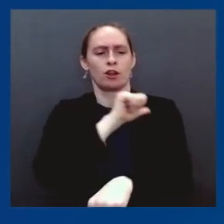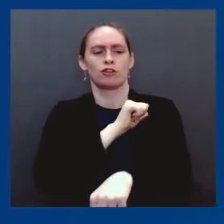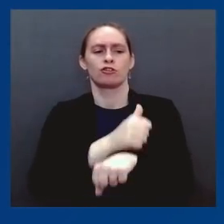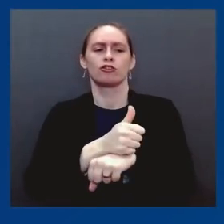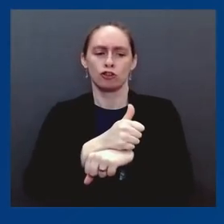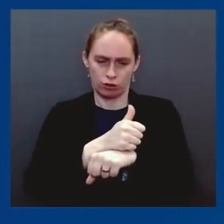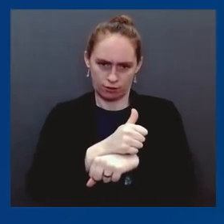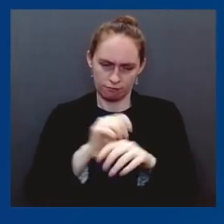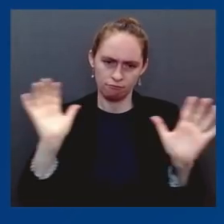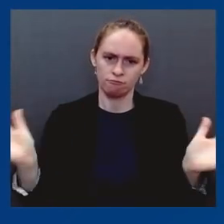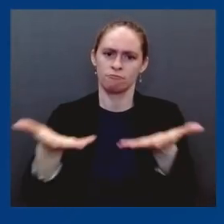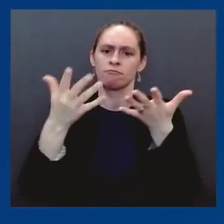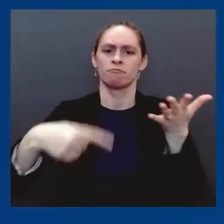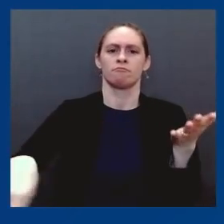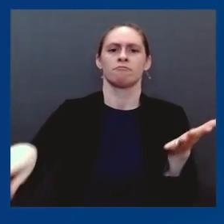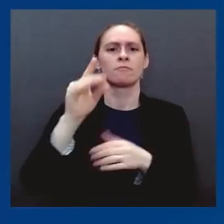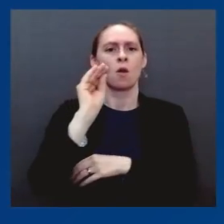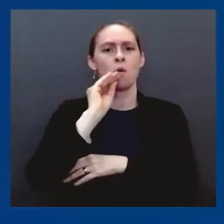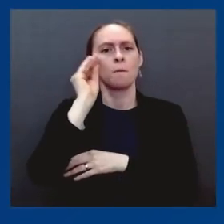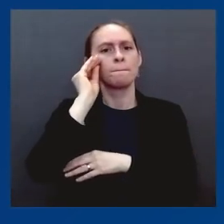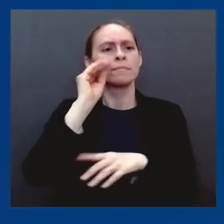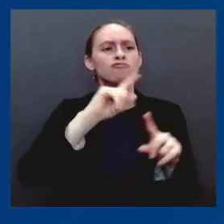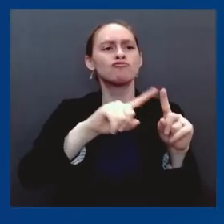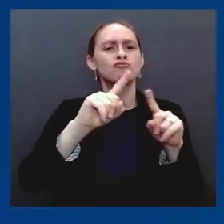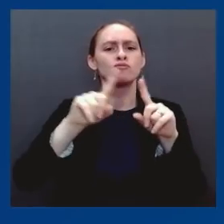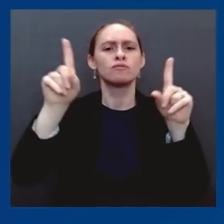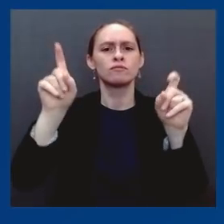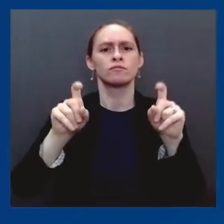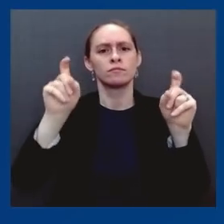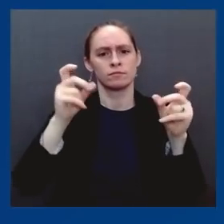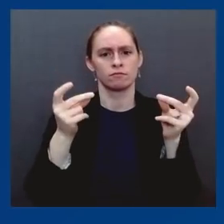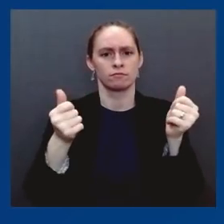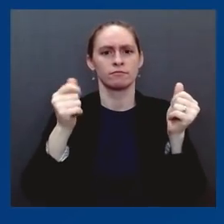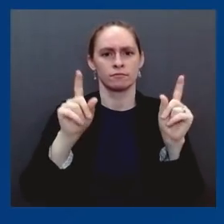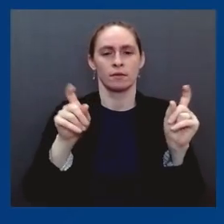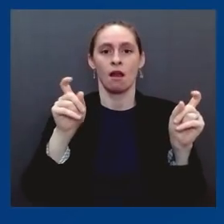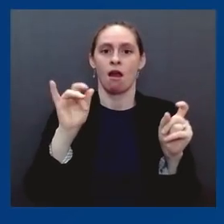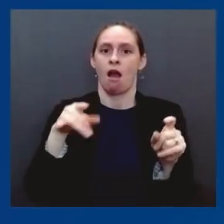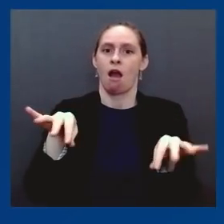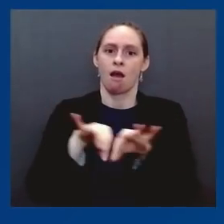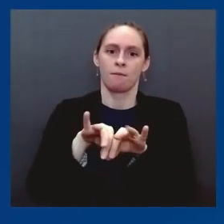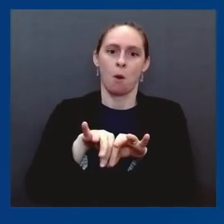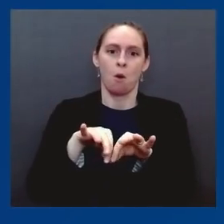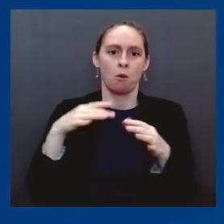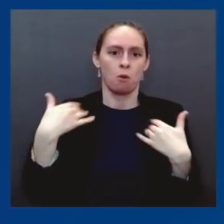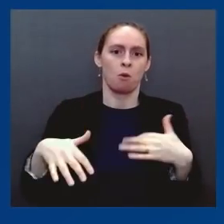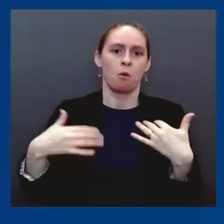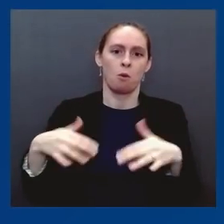as Dr. Walensky expanded on earlier with her guidance. And yesterday's release from the FDA